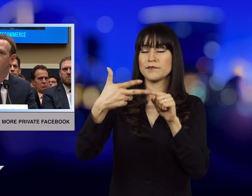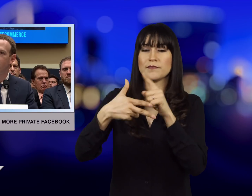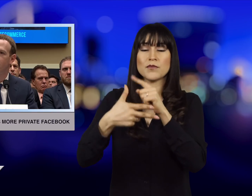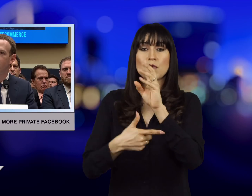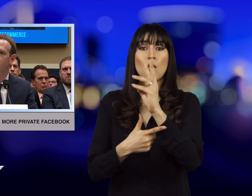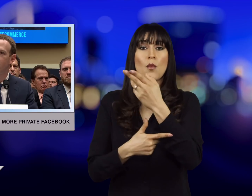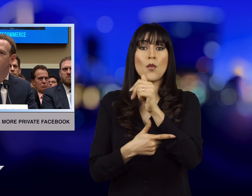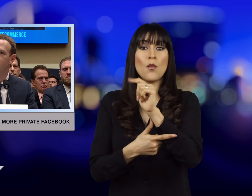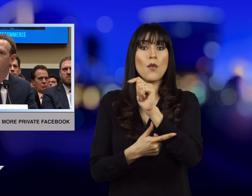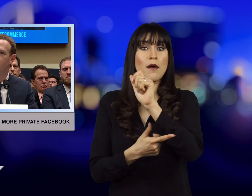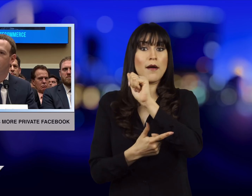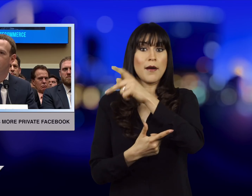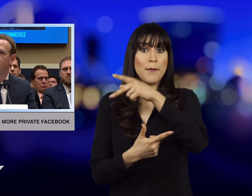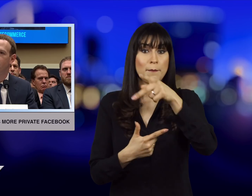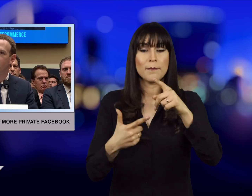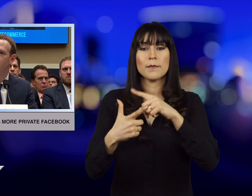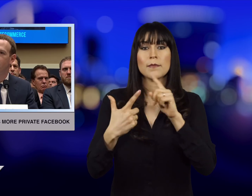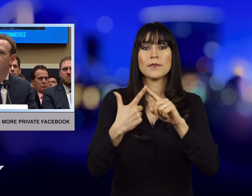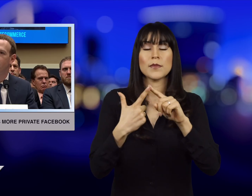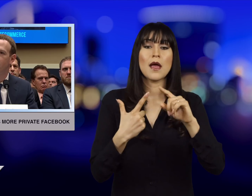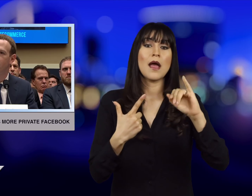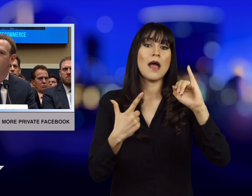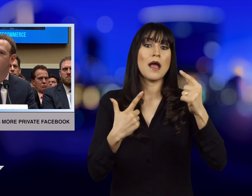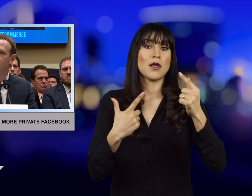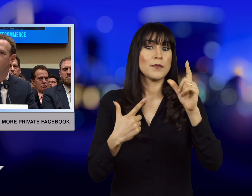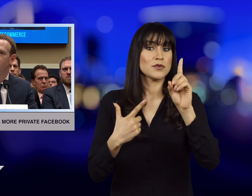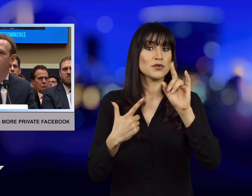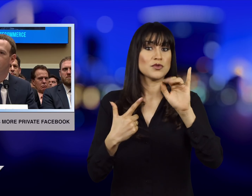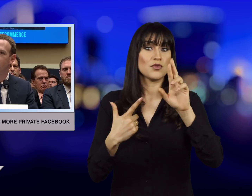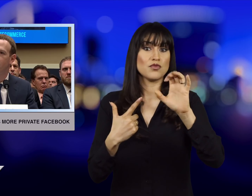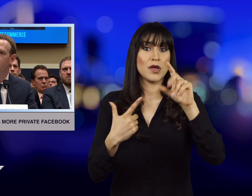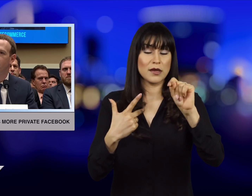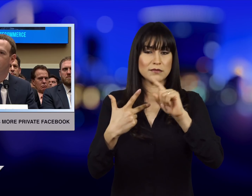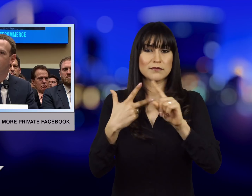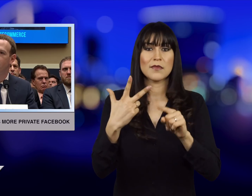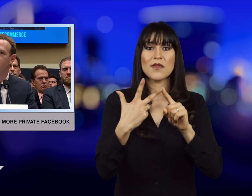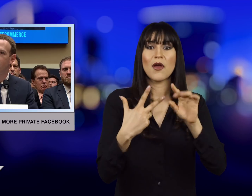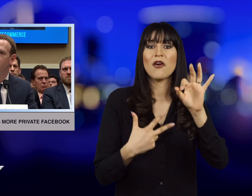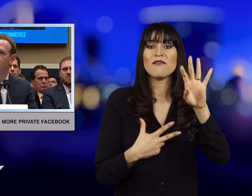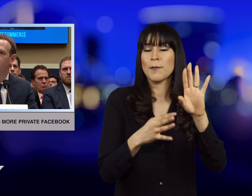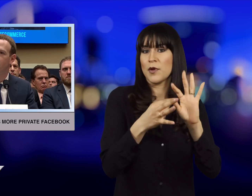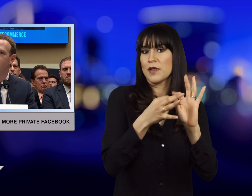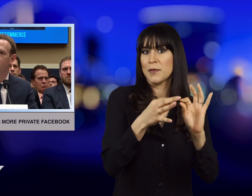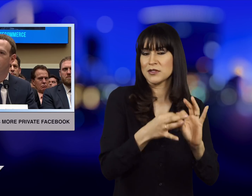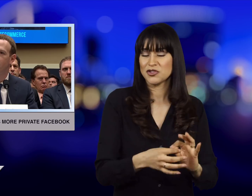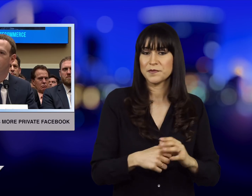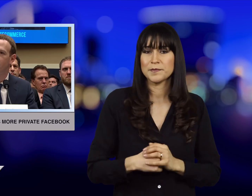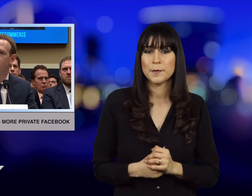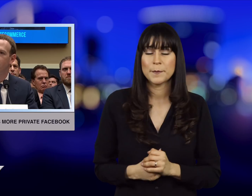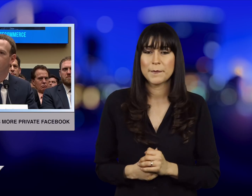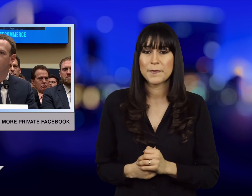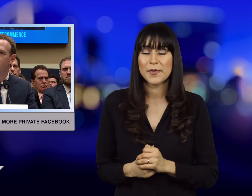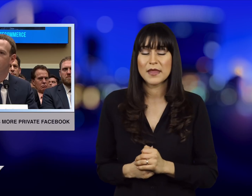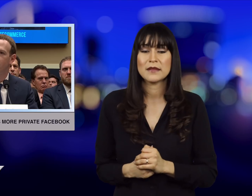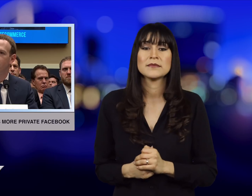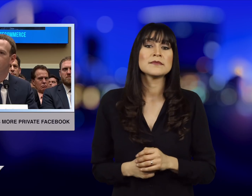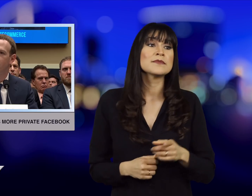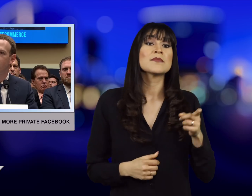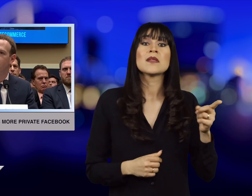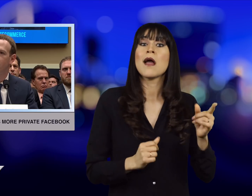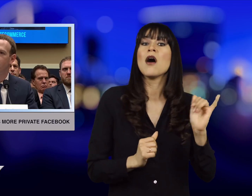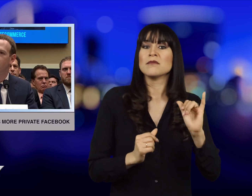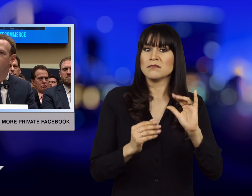That includes WhatsApp, Instagram direct and Facebook messenger.